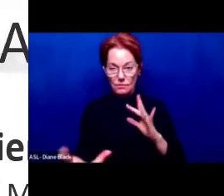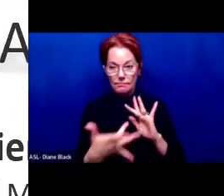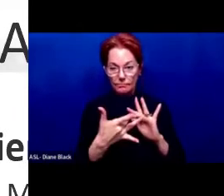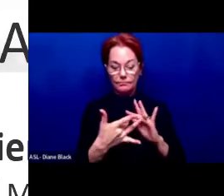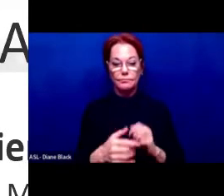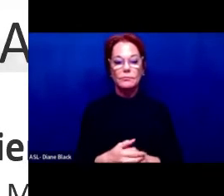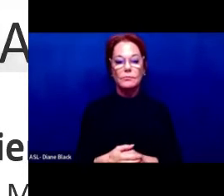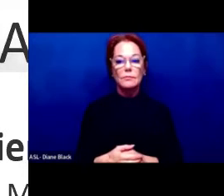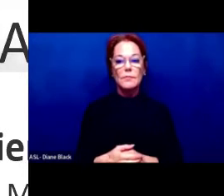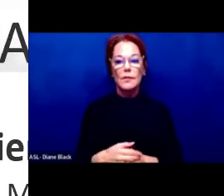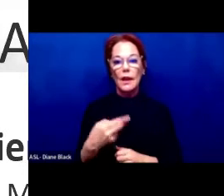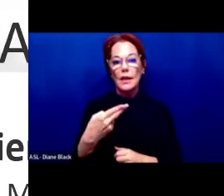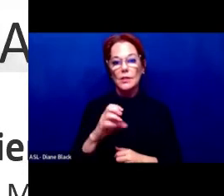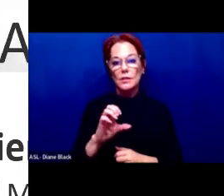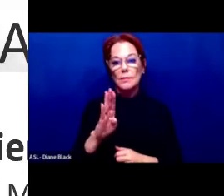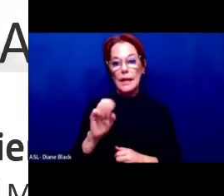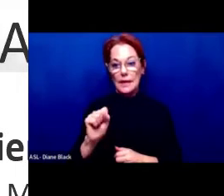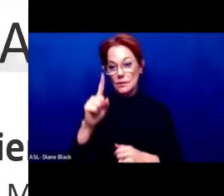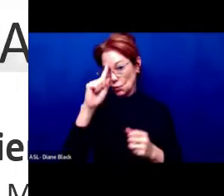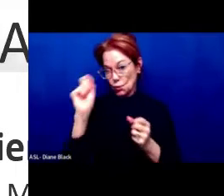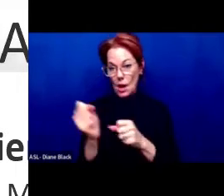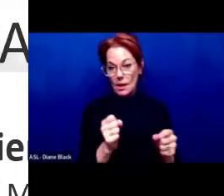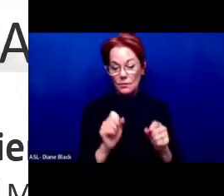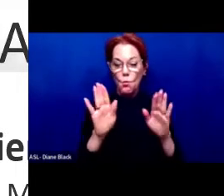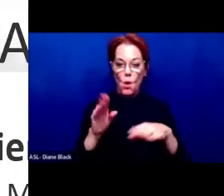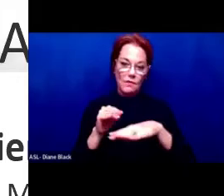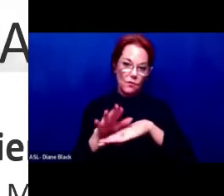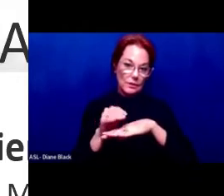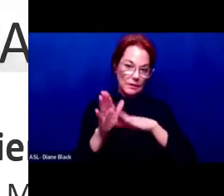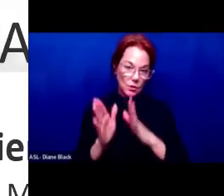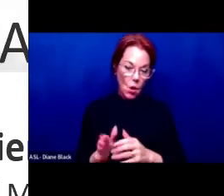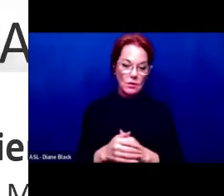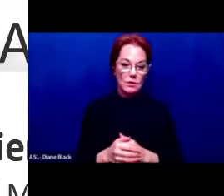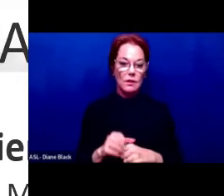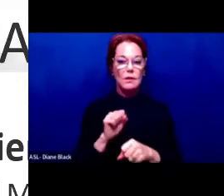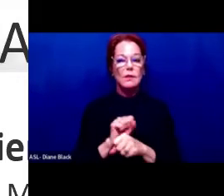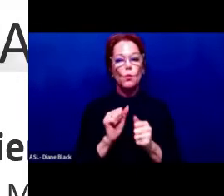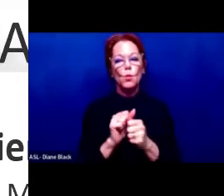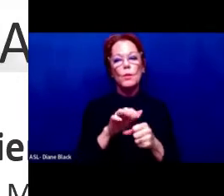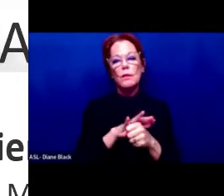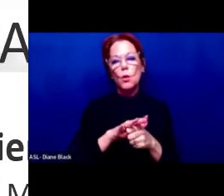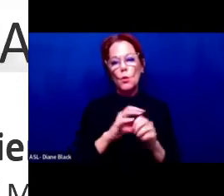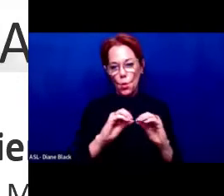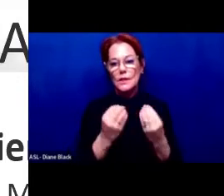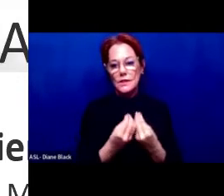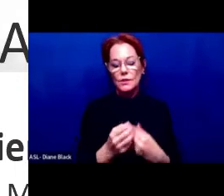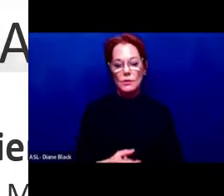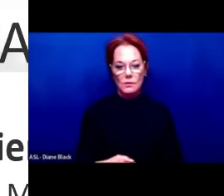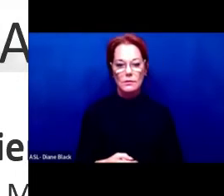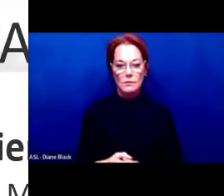that like HCBS strategies have worked with local organizations tend to make this happen. Some